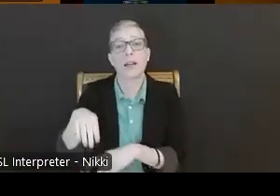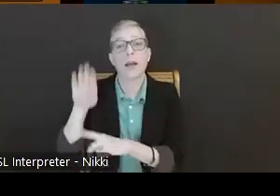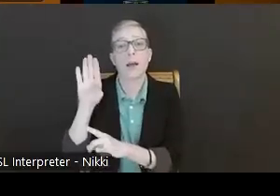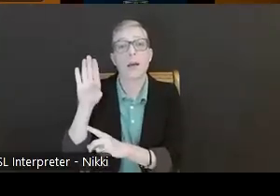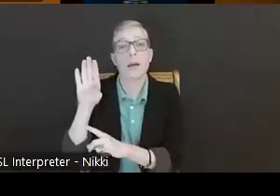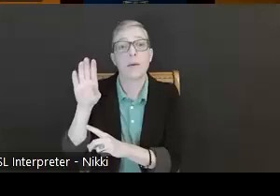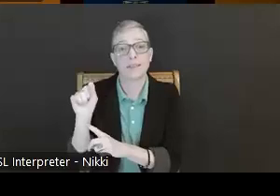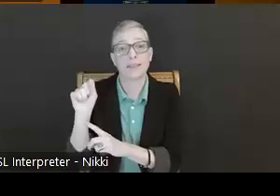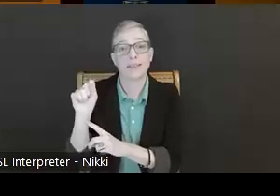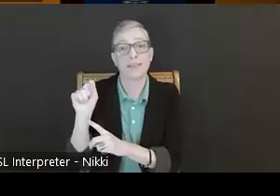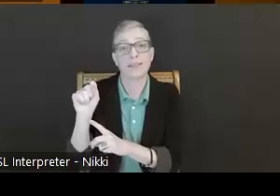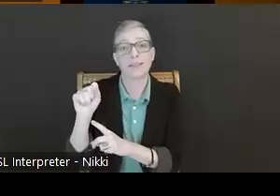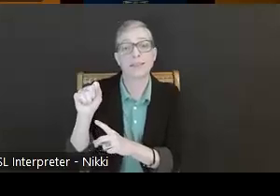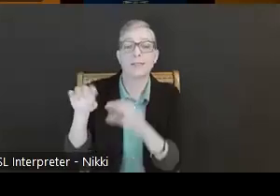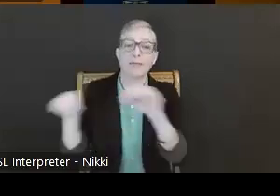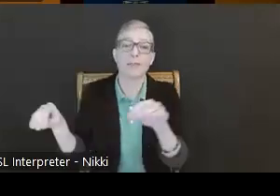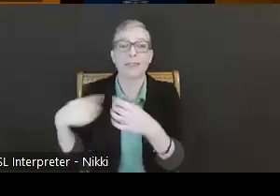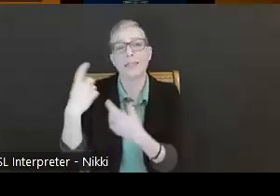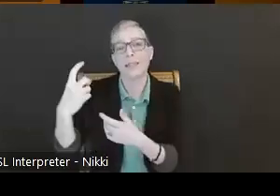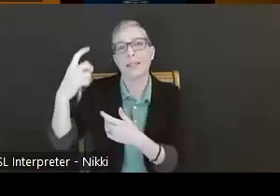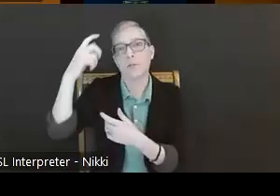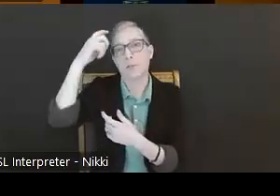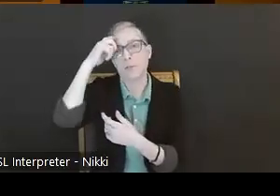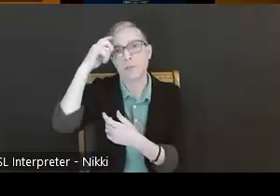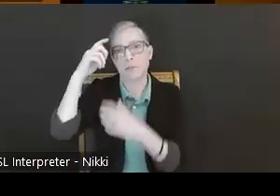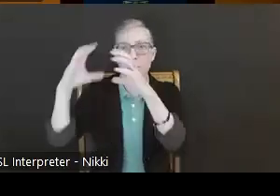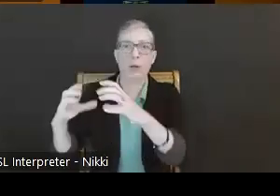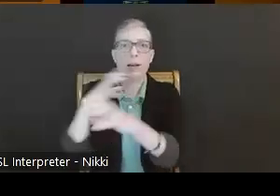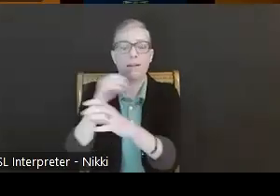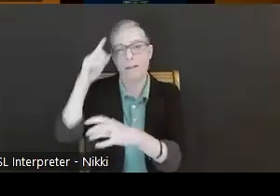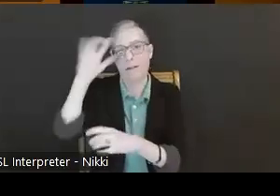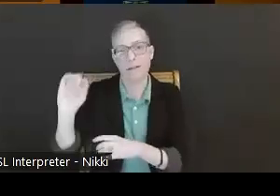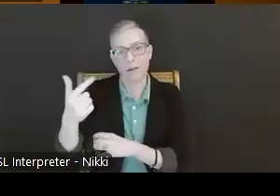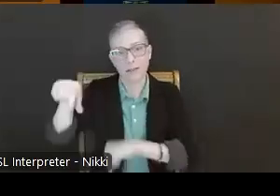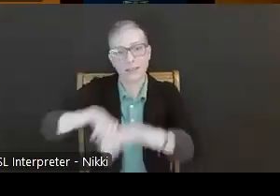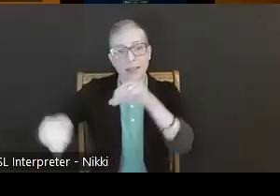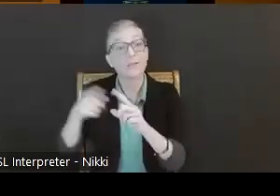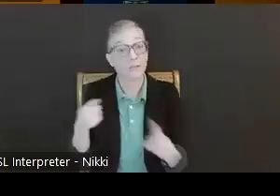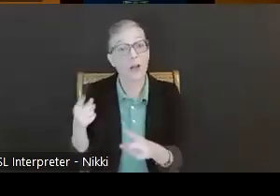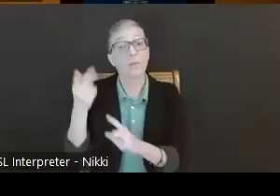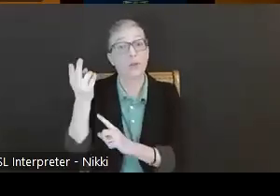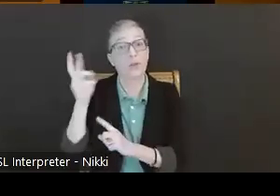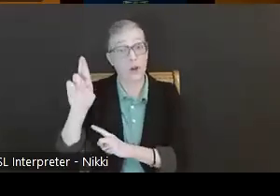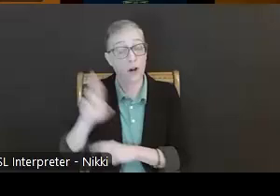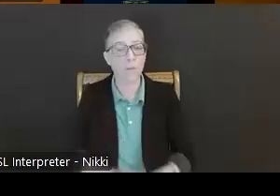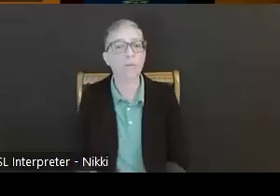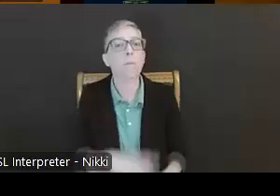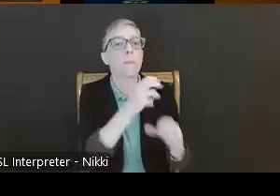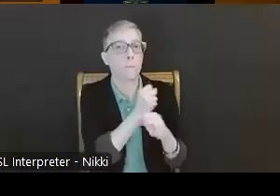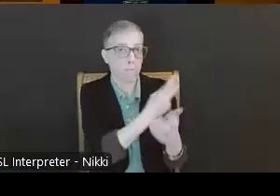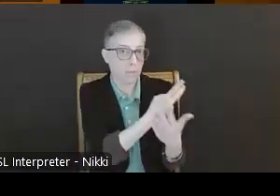of Rochester uh then um obtained a master's degree uh in clinical mental health counseling